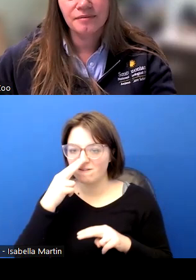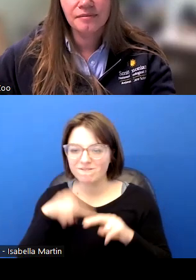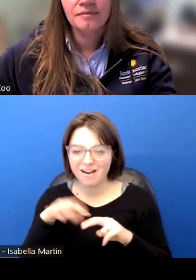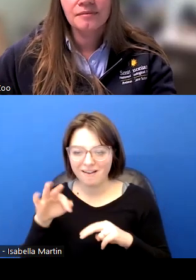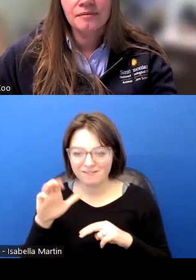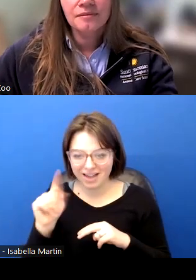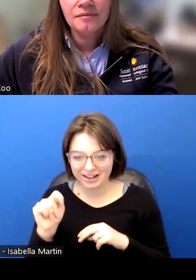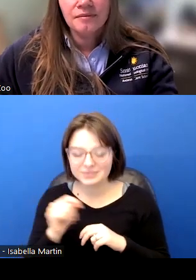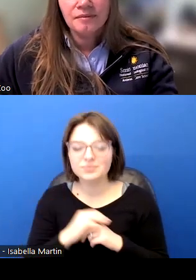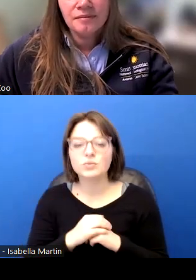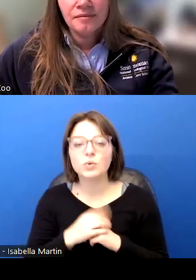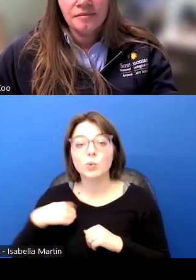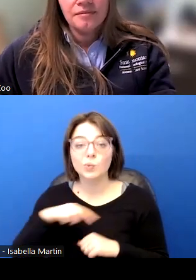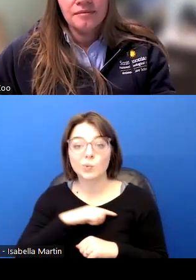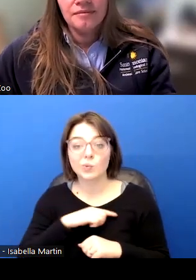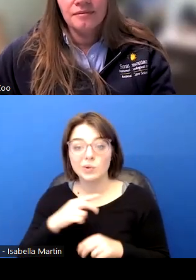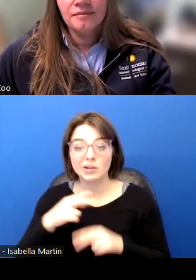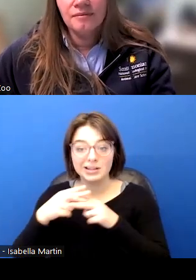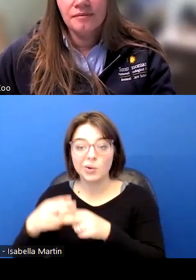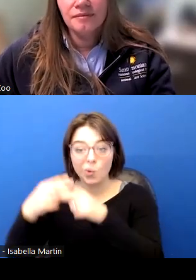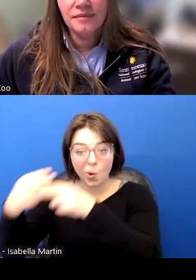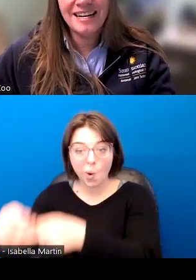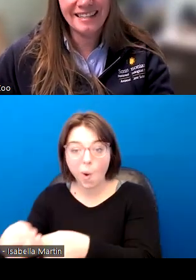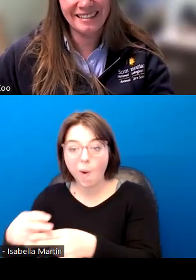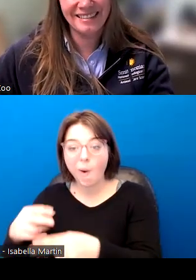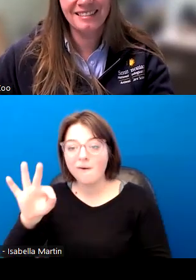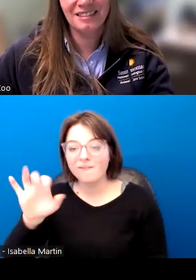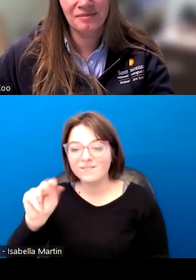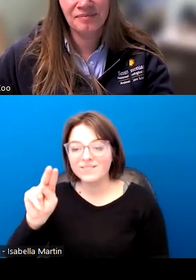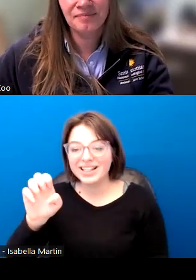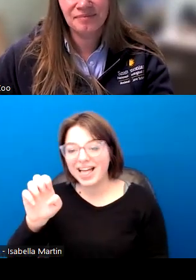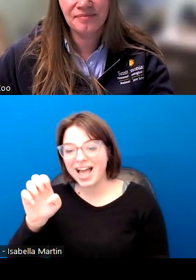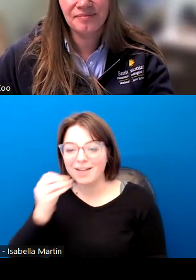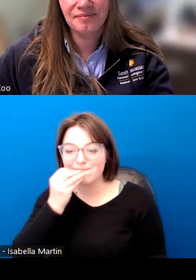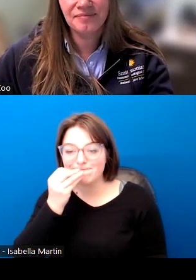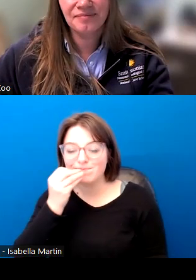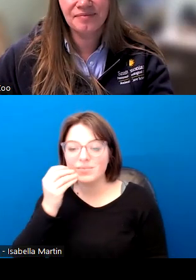often refer to the feline diet as meatballs. So a lot of the cats in the park love their meatballs